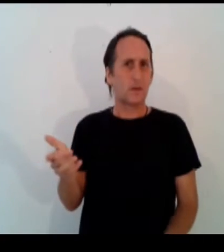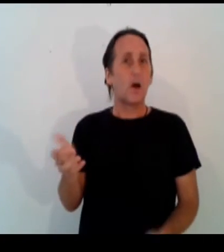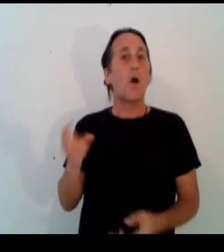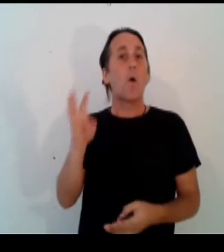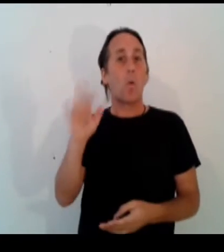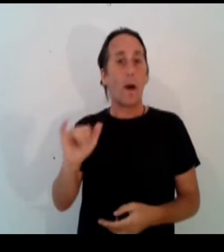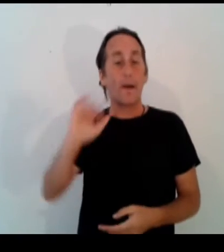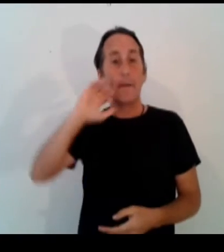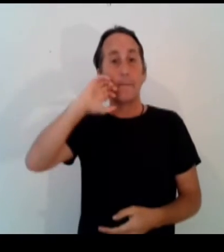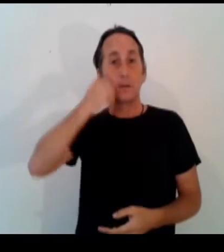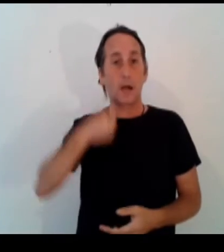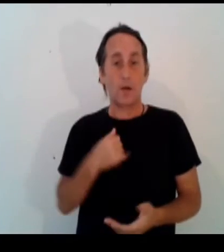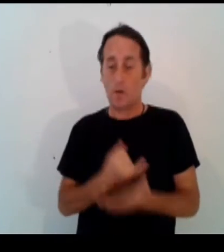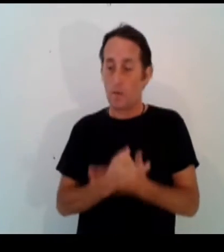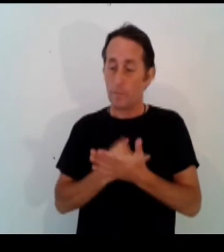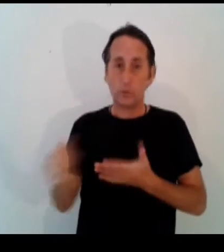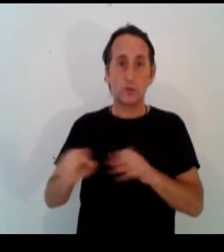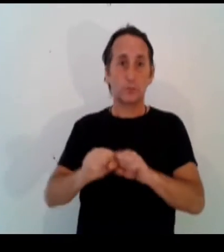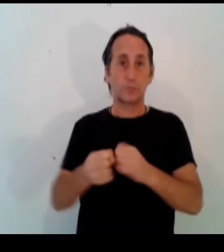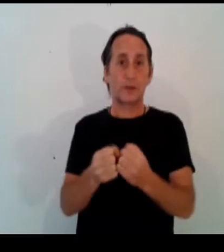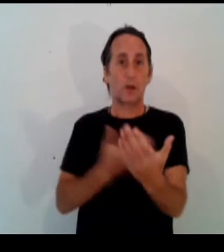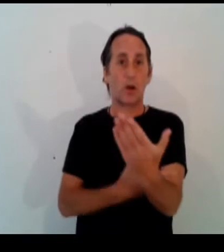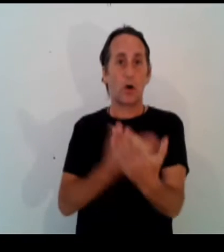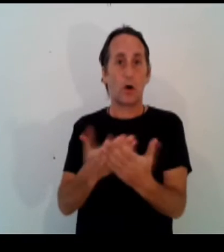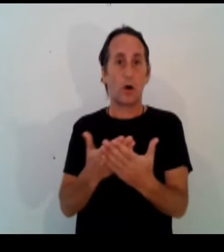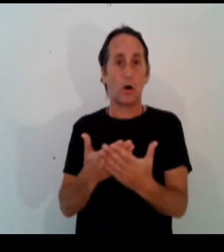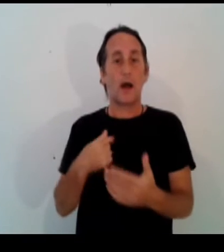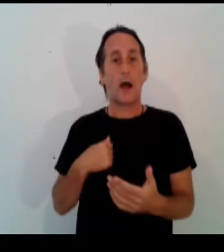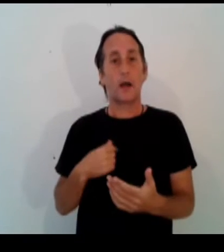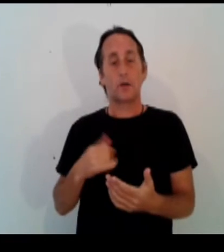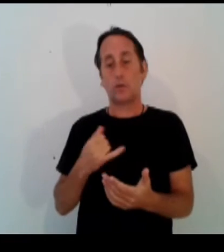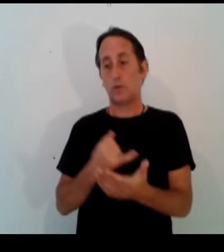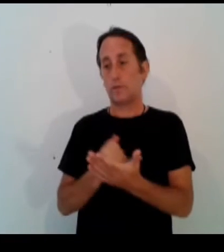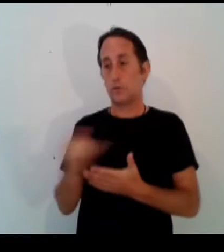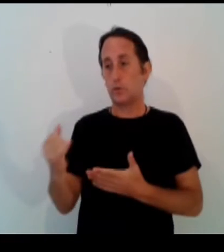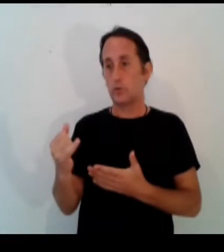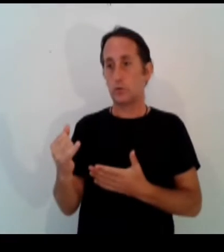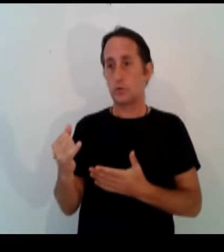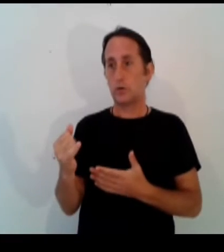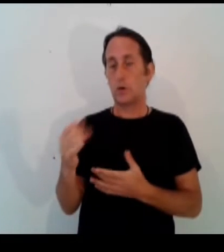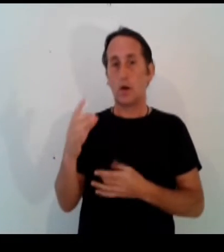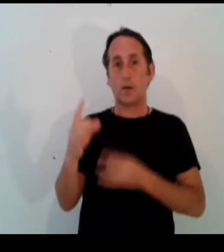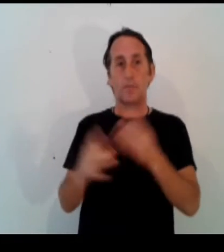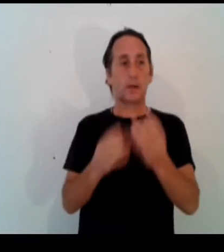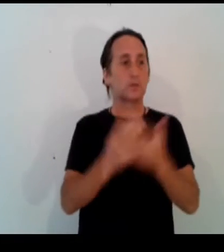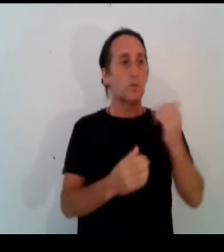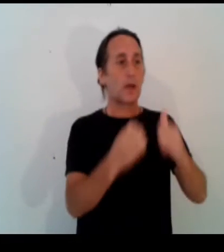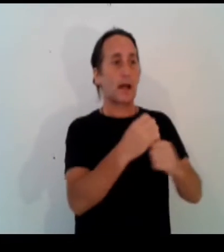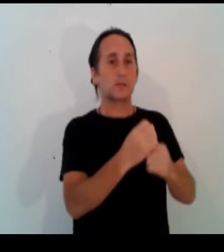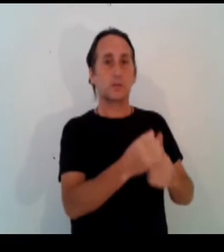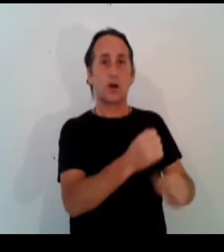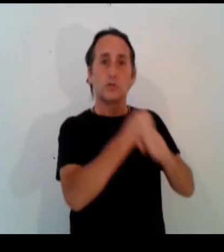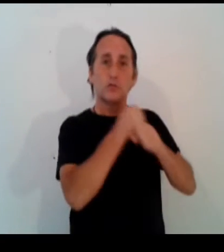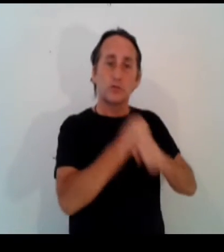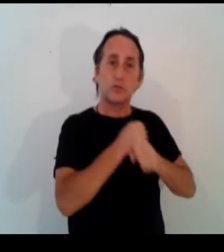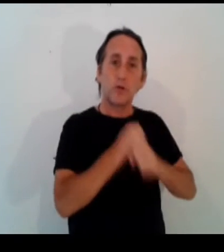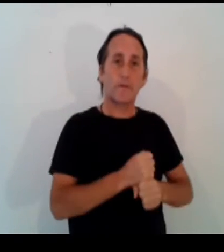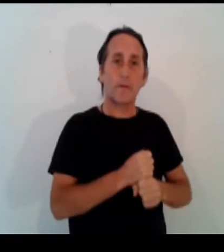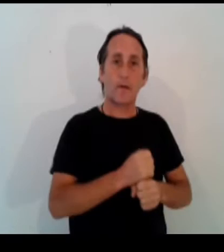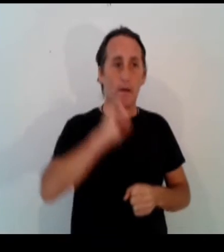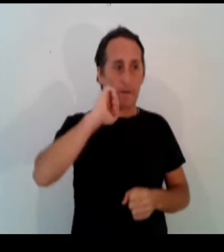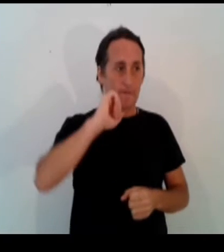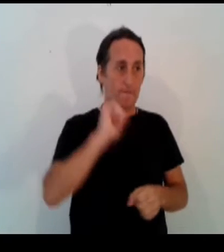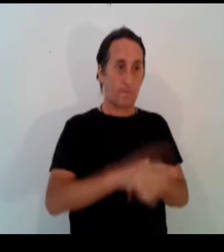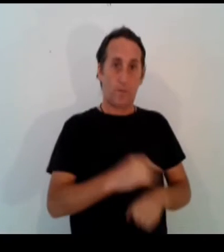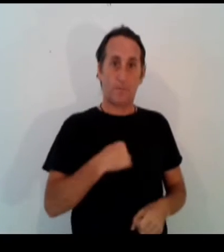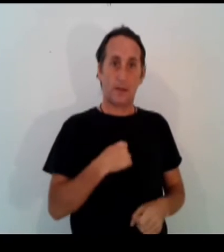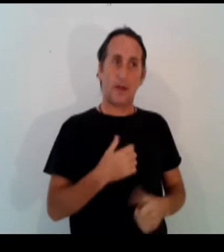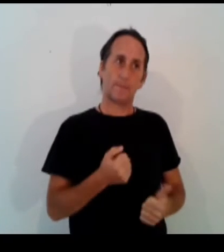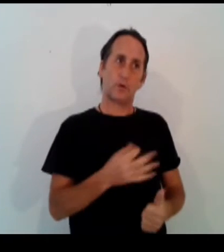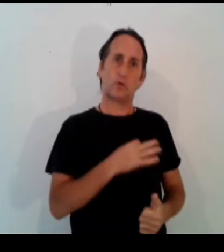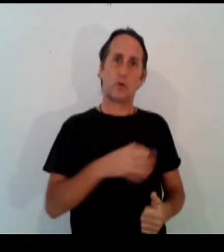The reson I refuse to break the law, I refuse to make someone else suffer for me living,